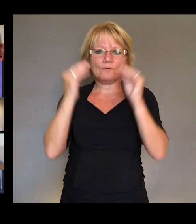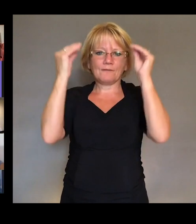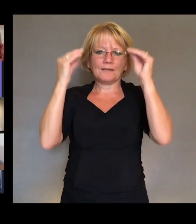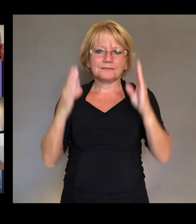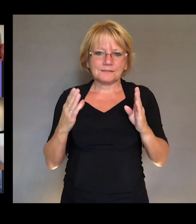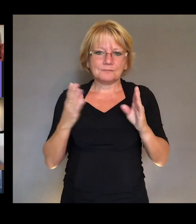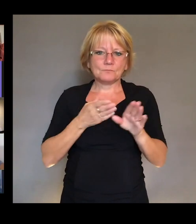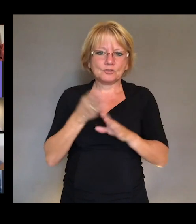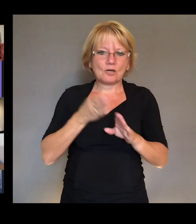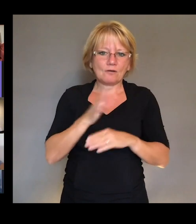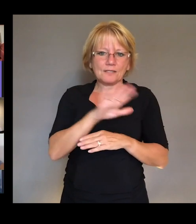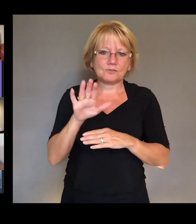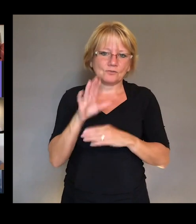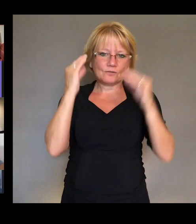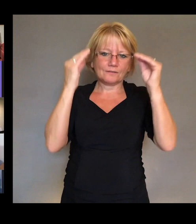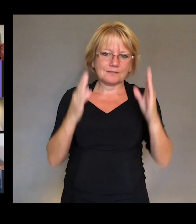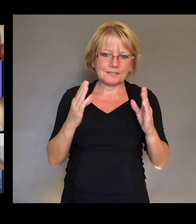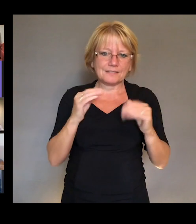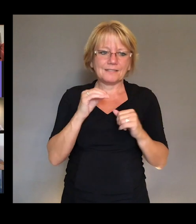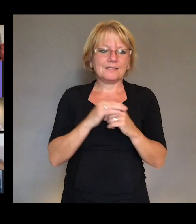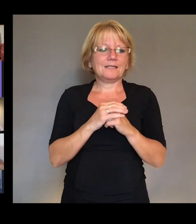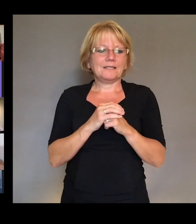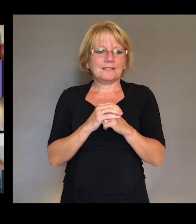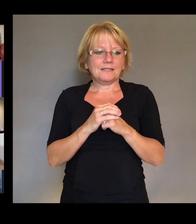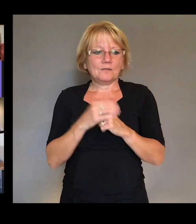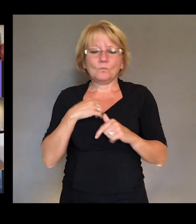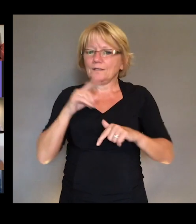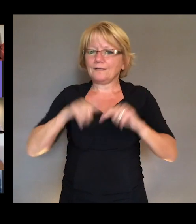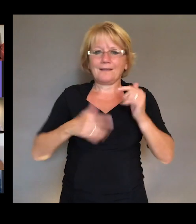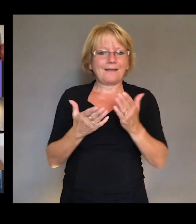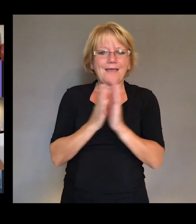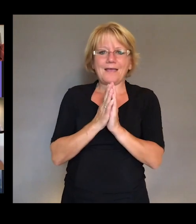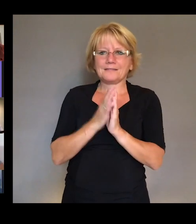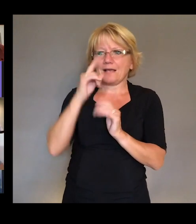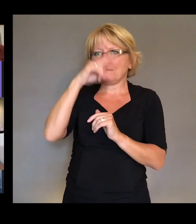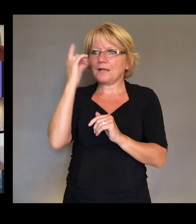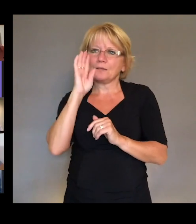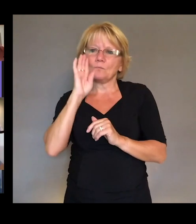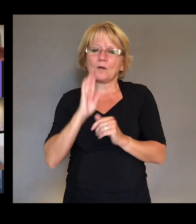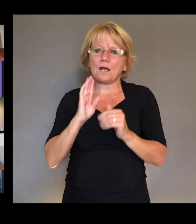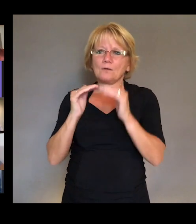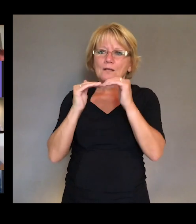and staff at your institution, you know, this is our work to do, you know, we can't ask our black and brown colleagues